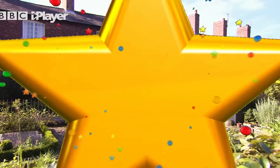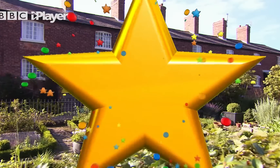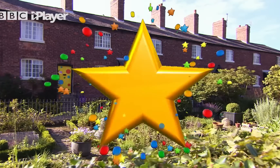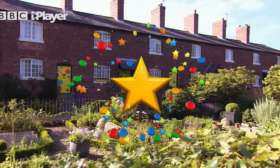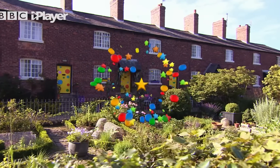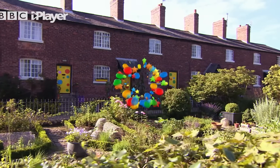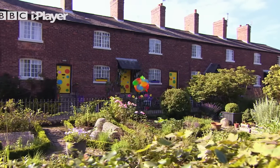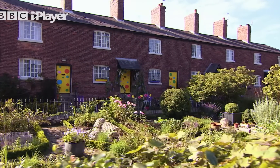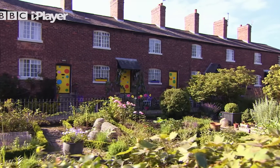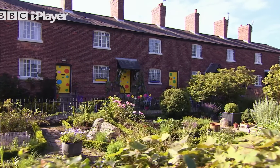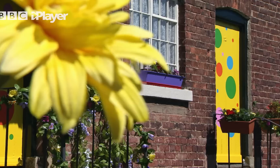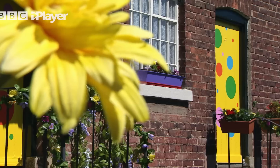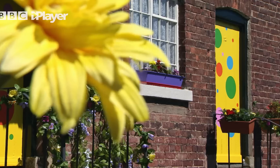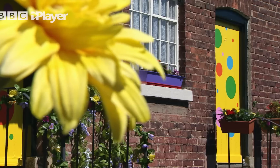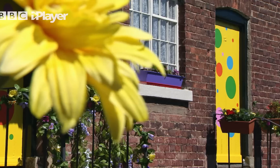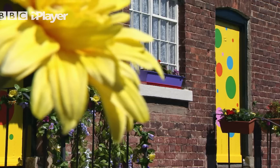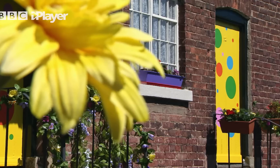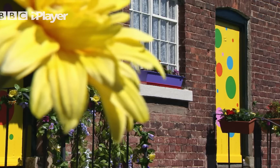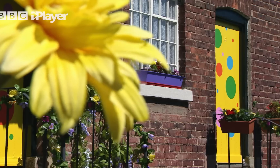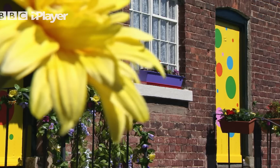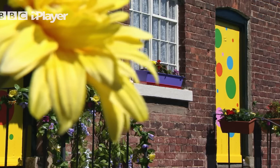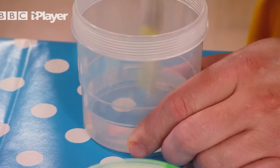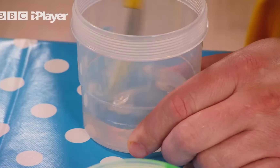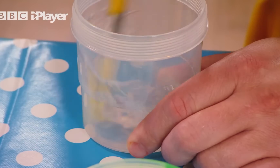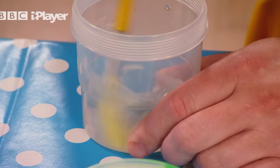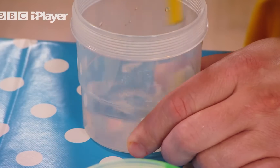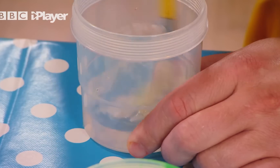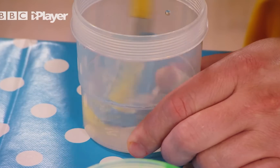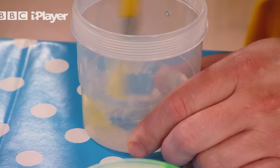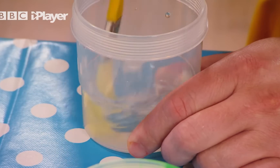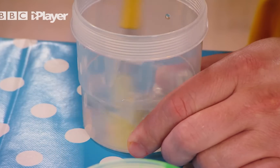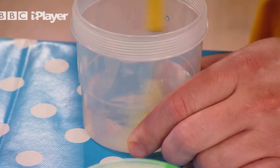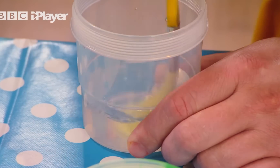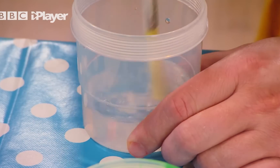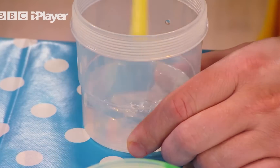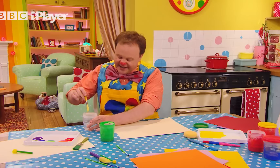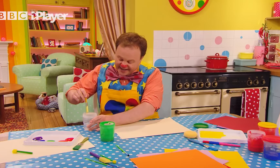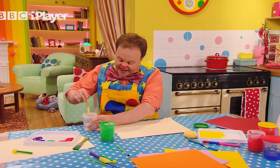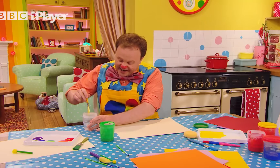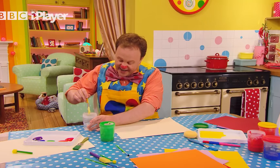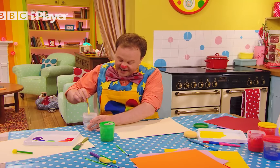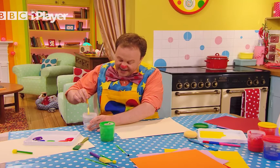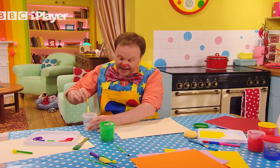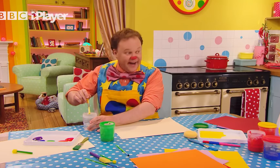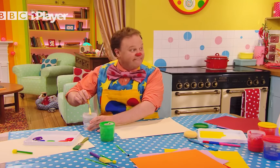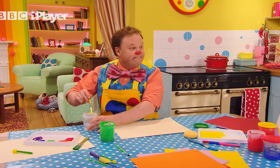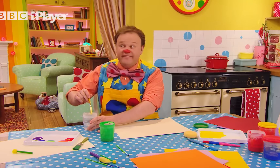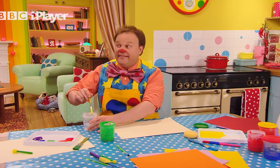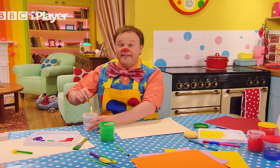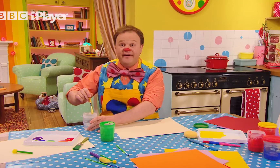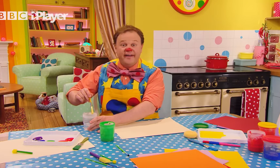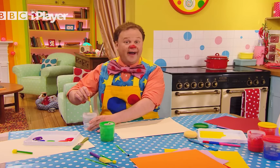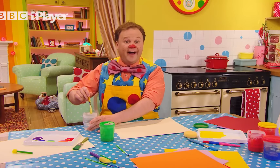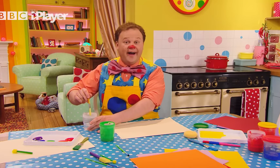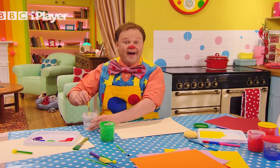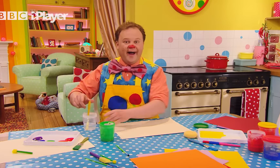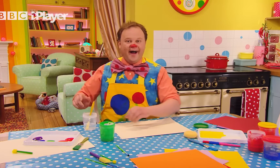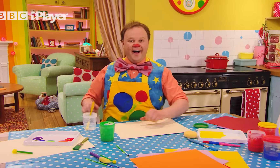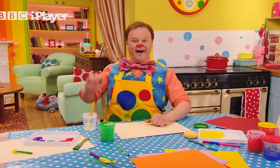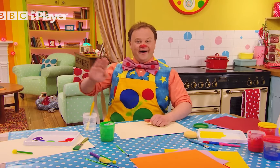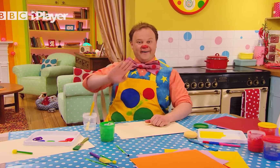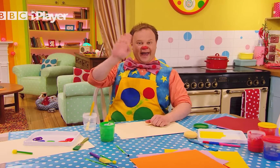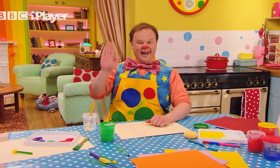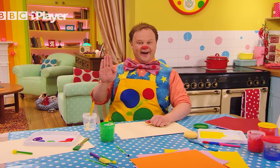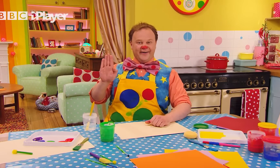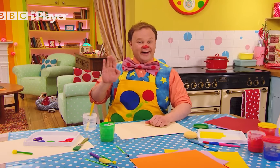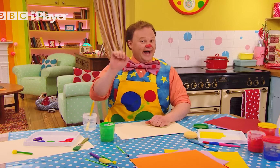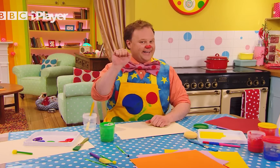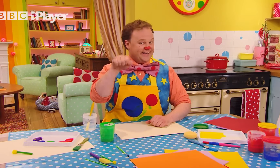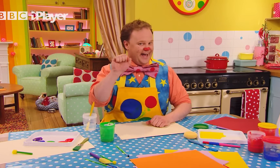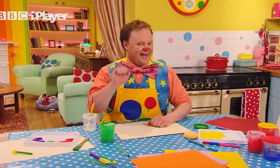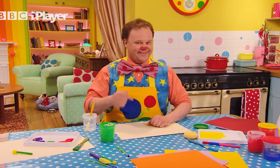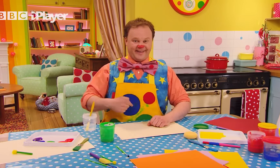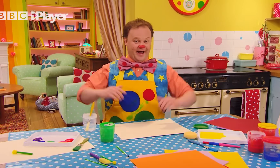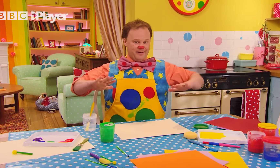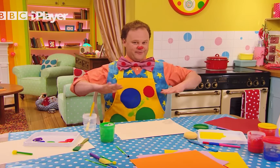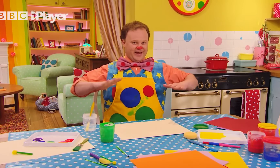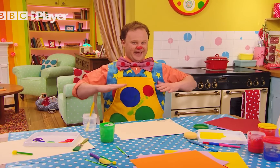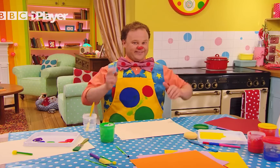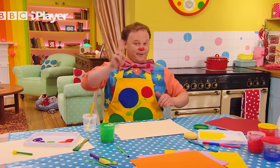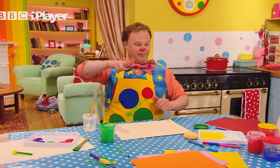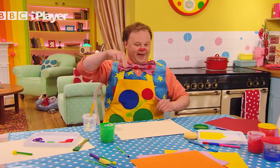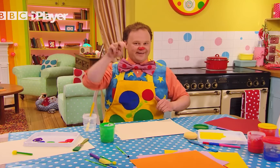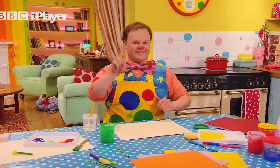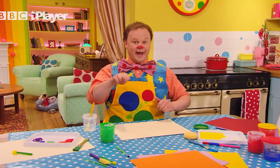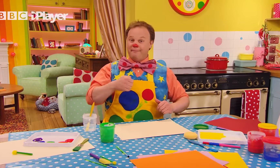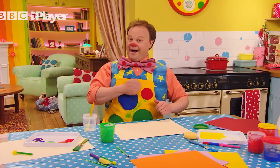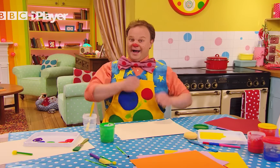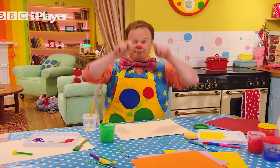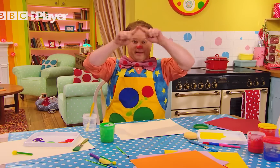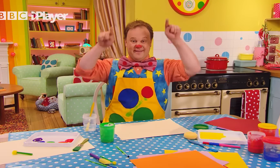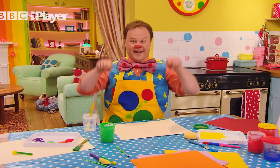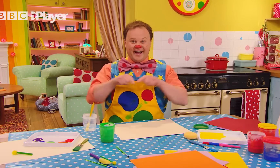tumble are you ready to paint your picture now oh hello yes i'm ready to paint my picture